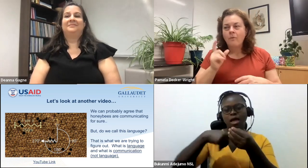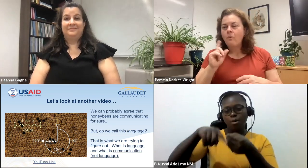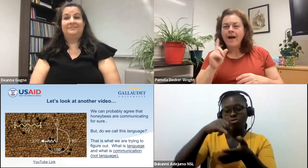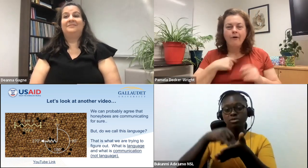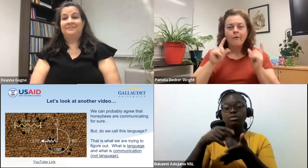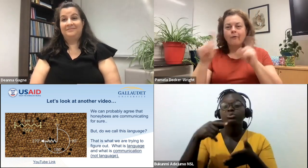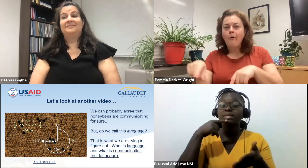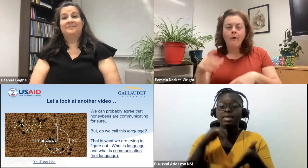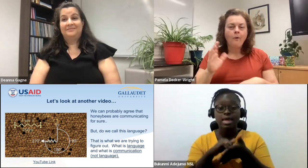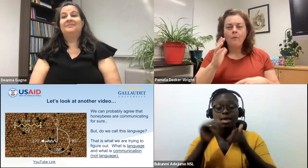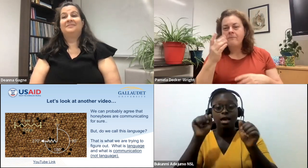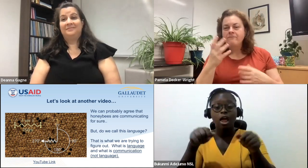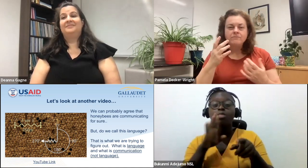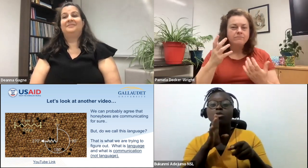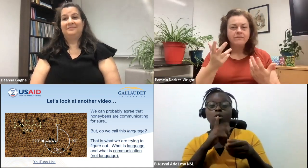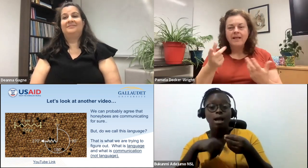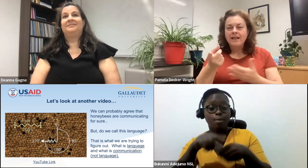and they do this in different patterns